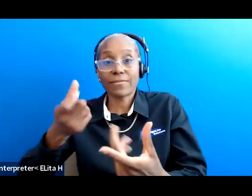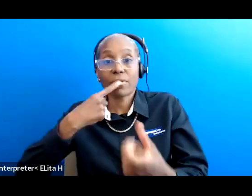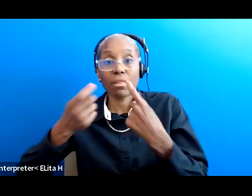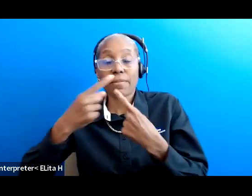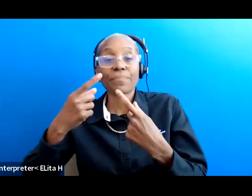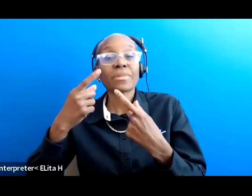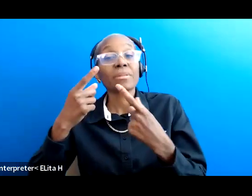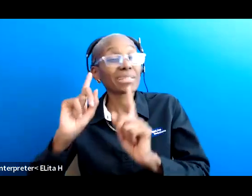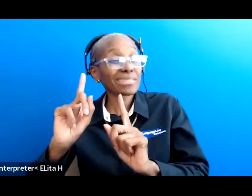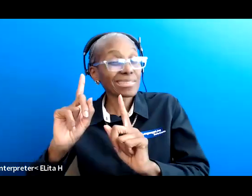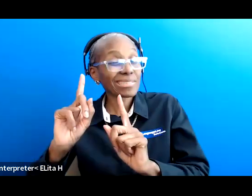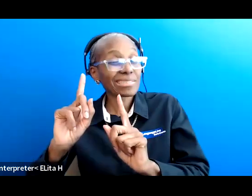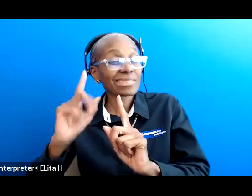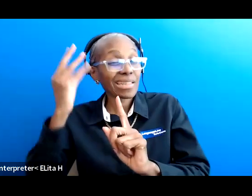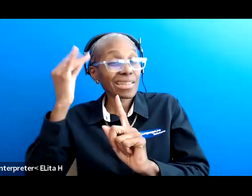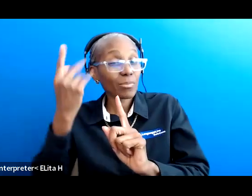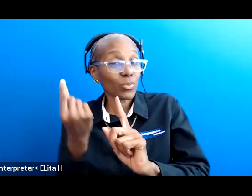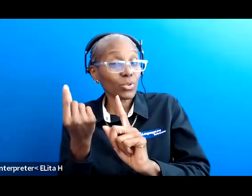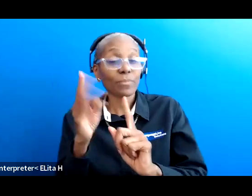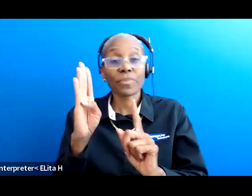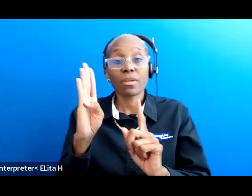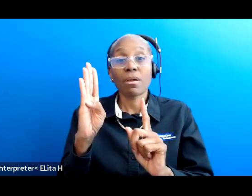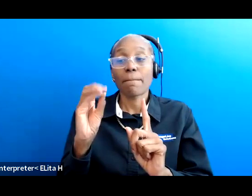to think about what you want to do, but Botox is usually the answer.